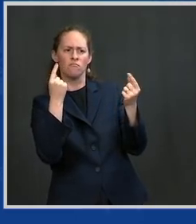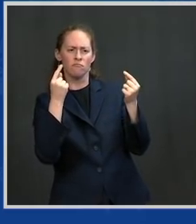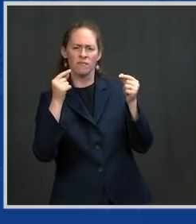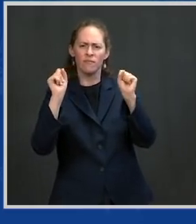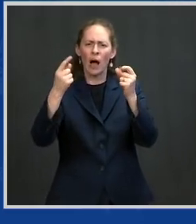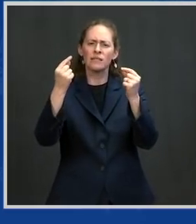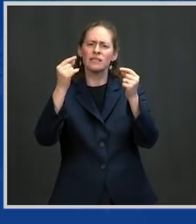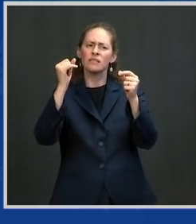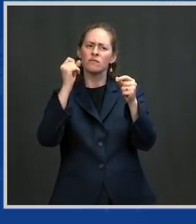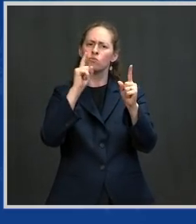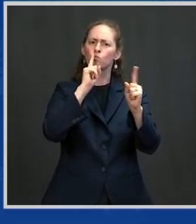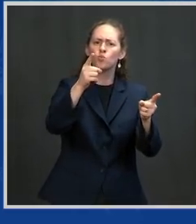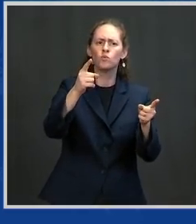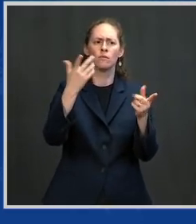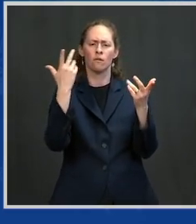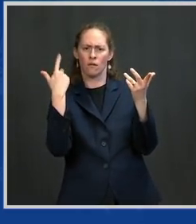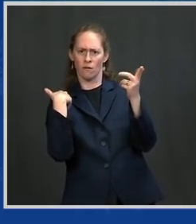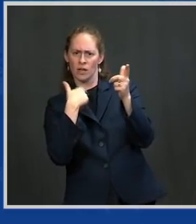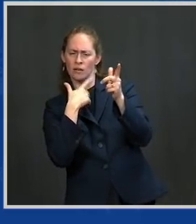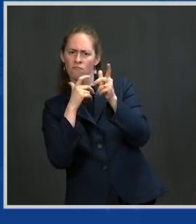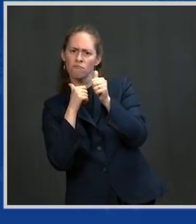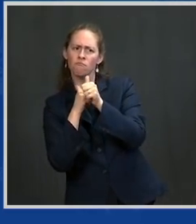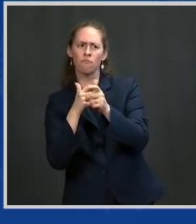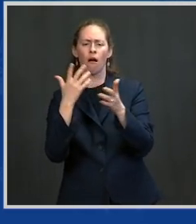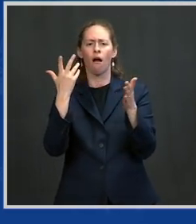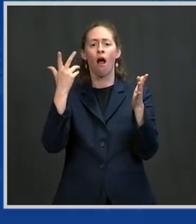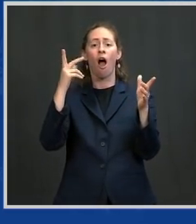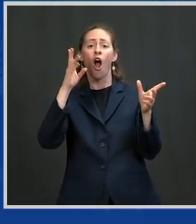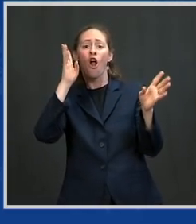that gets engaged in by so many today,